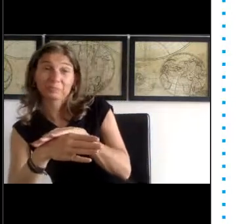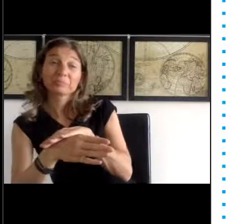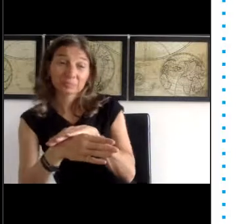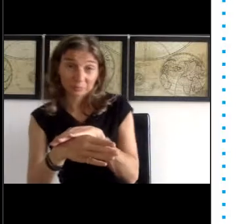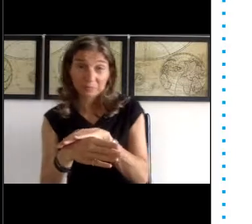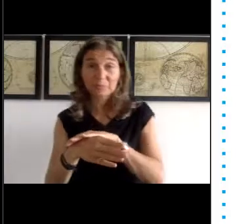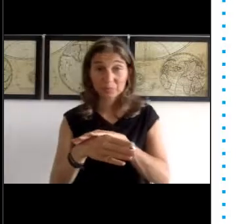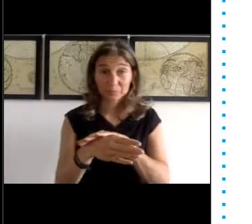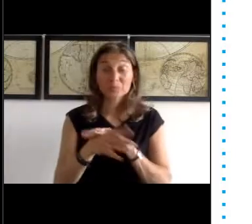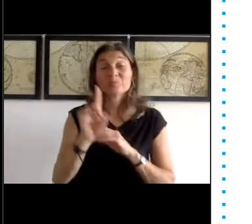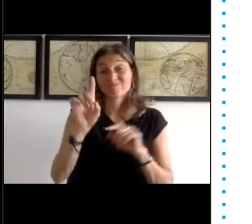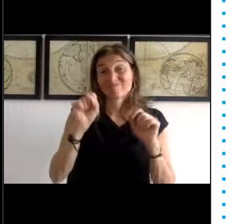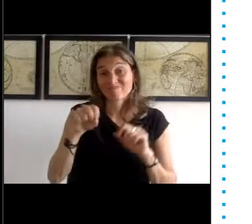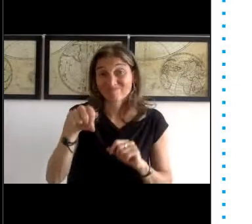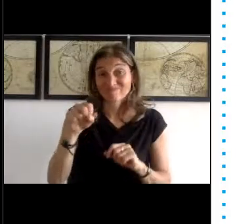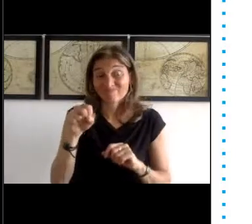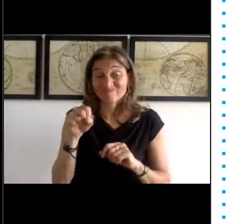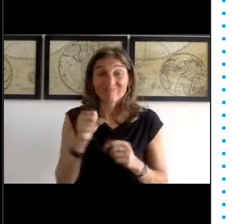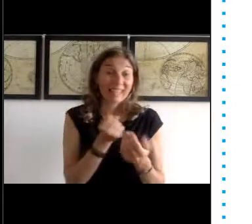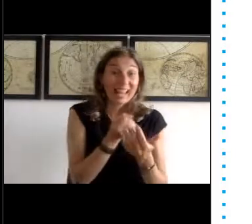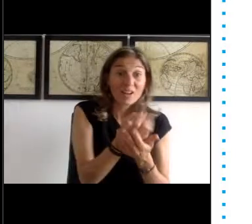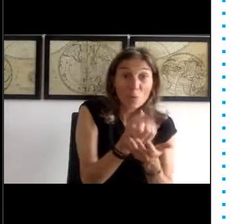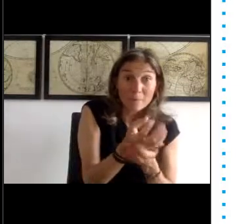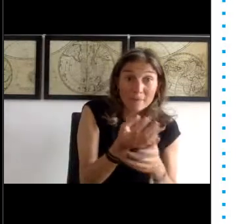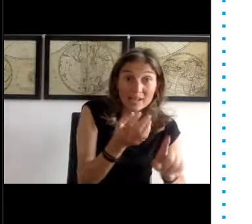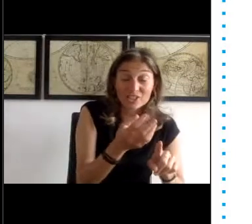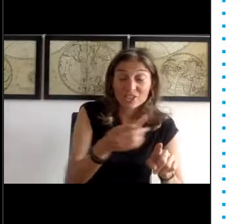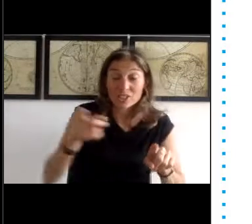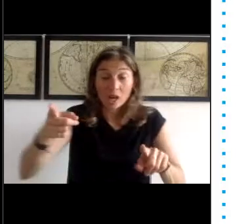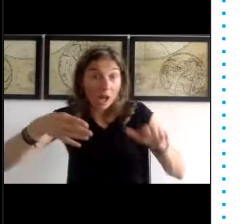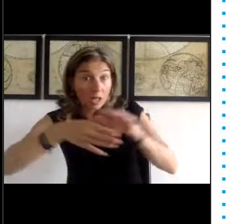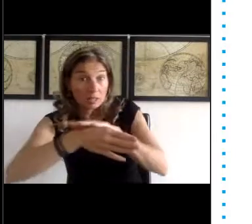But, yes, they knew it. I had very nice experiences.